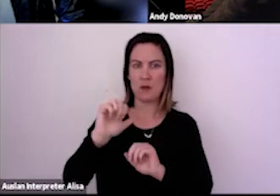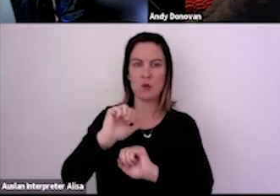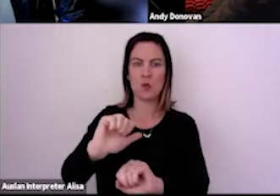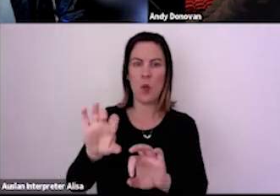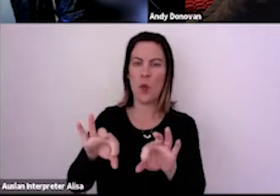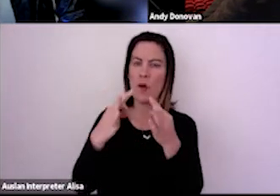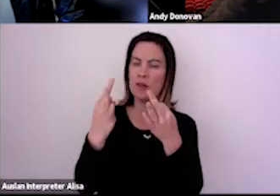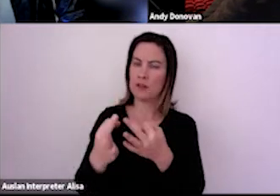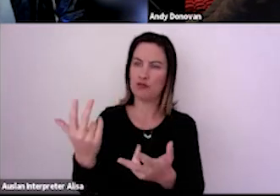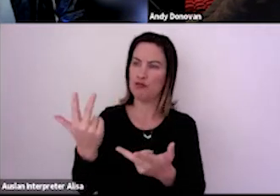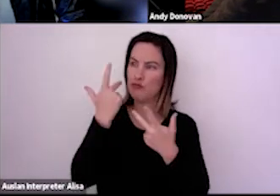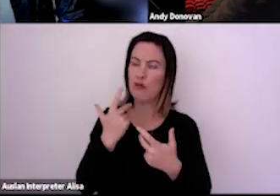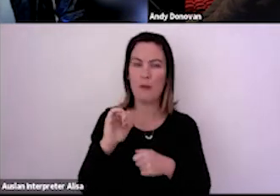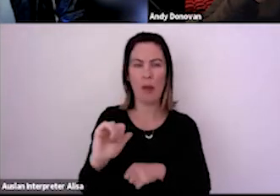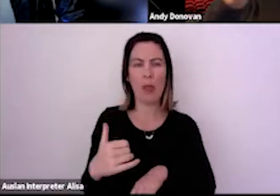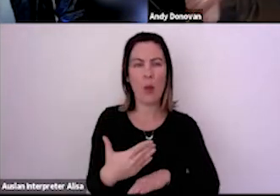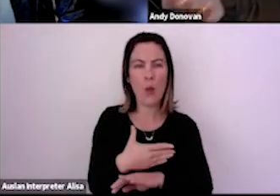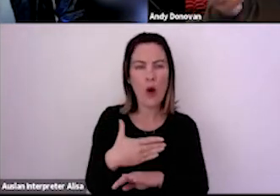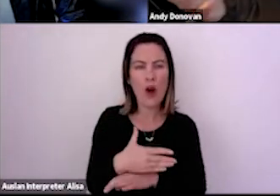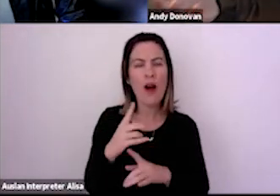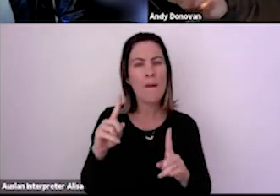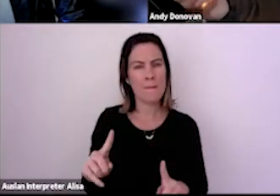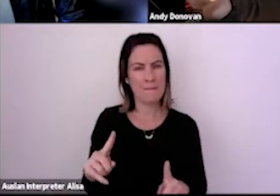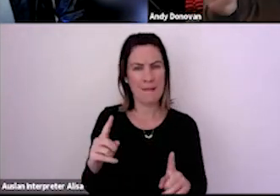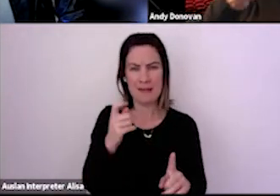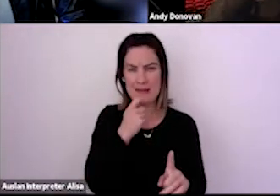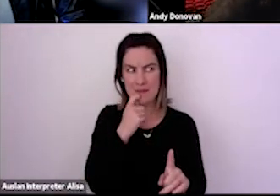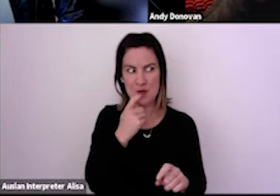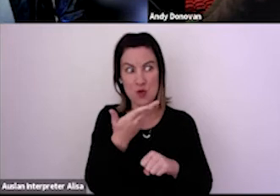is I guess the issue of audience development and that is where that balance, I suppose of trying to get